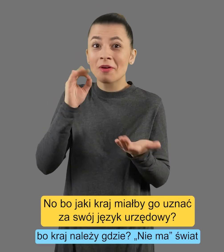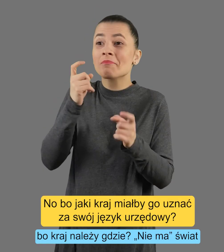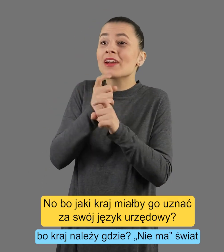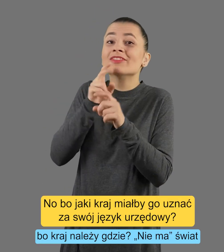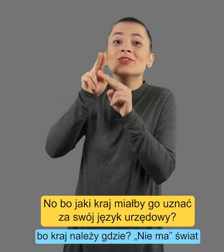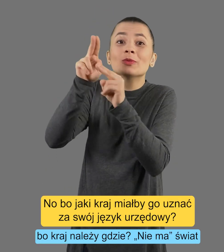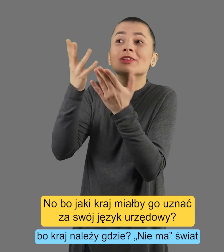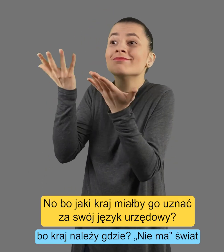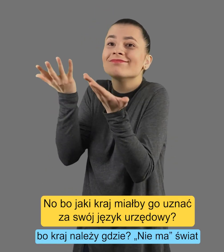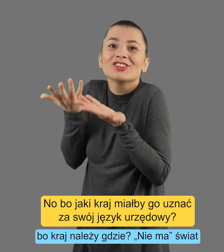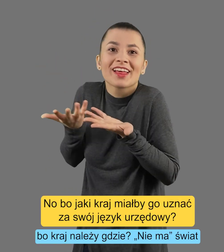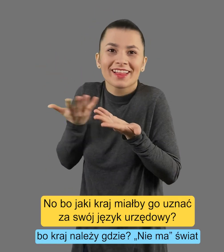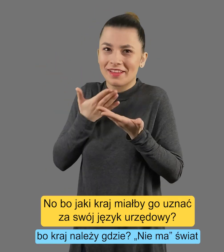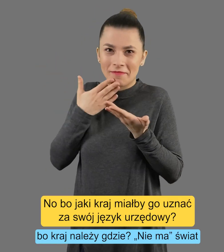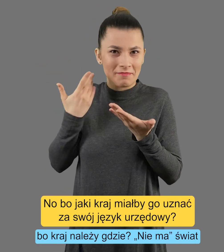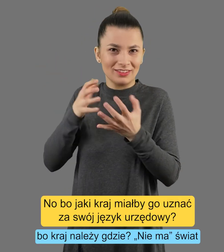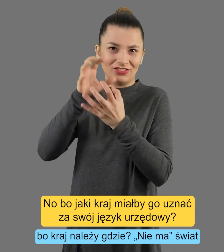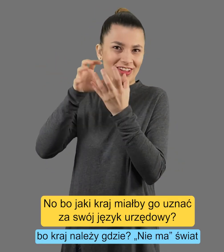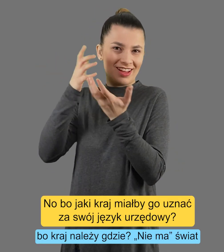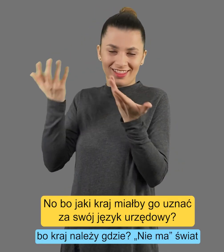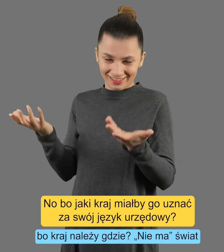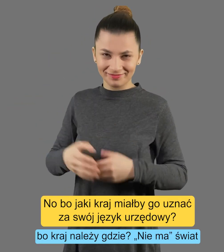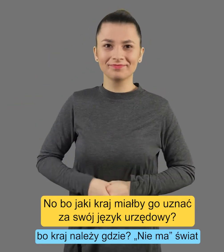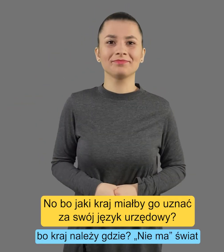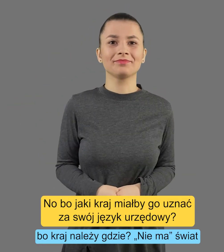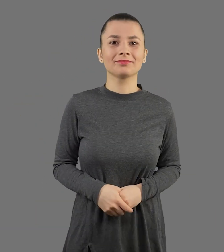What country would recognize it as their official language?